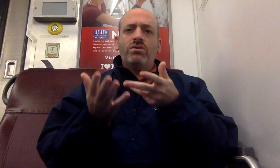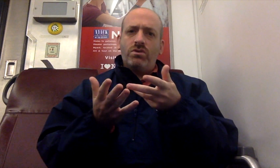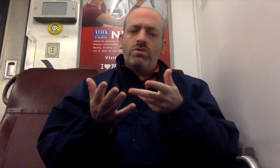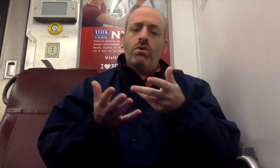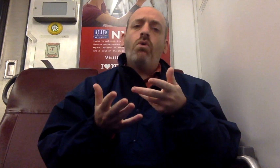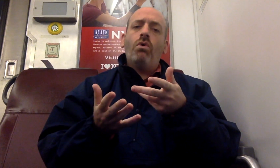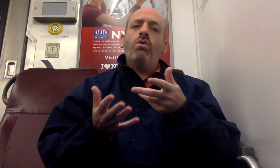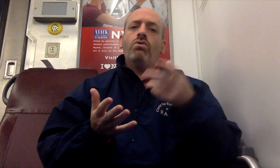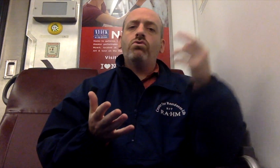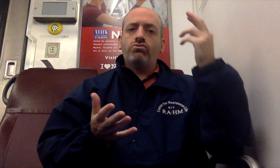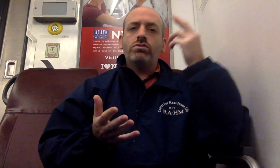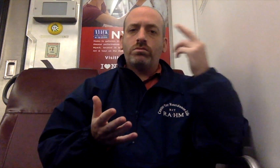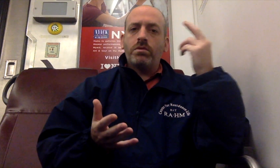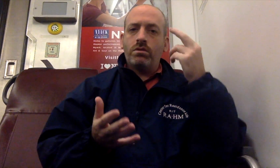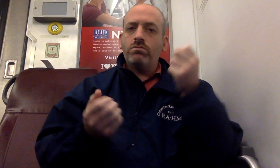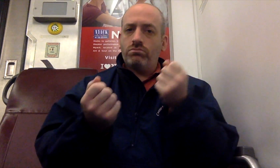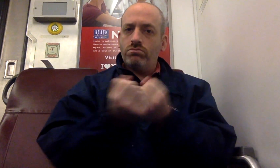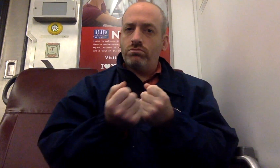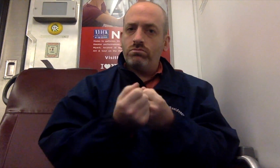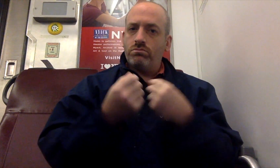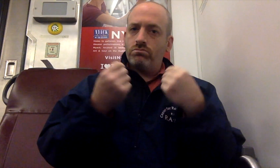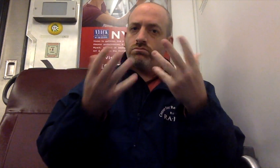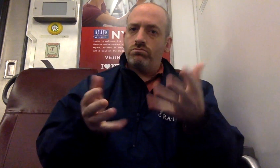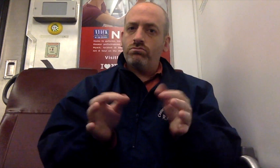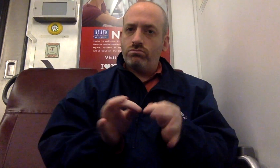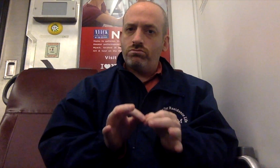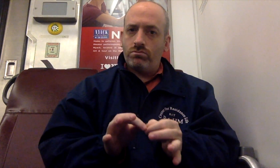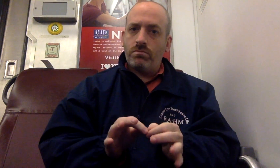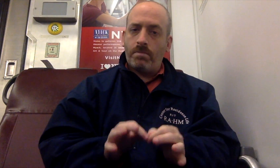this would be considered as a reasonable accommodation to have an interpreter.